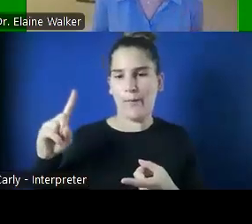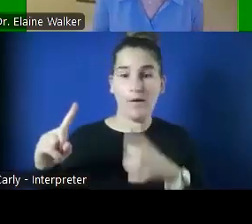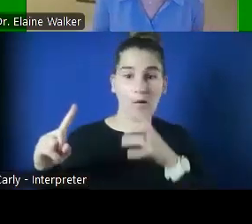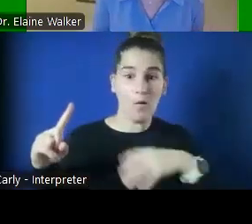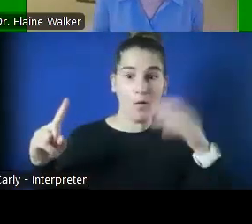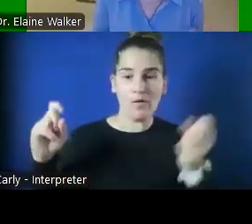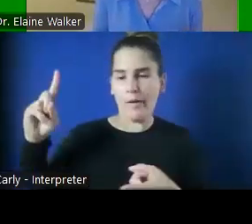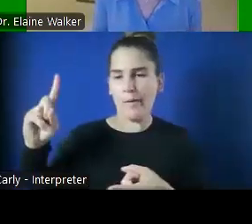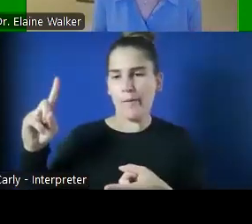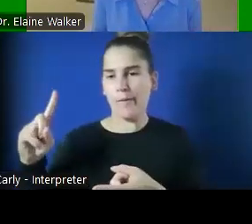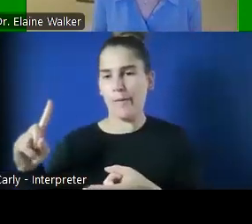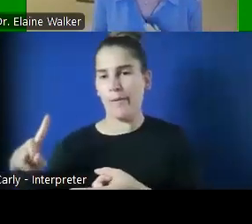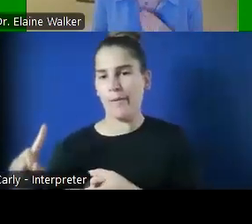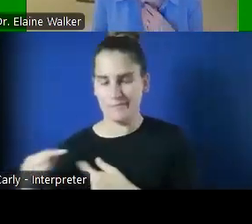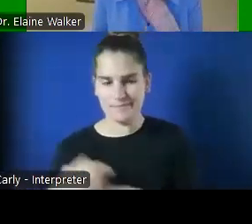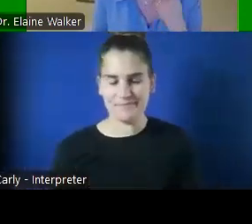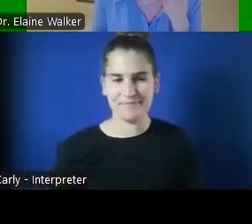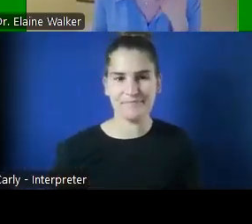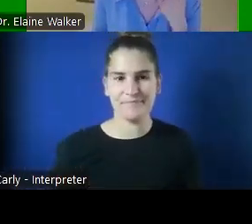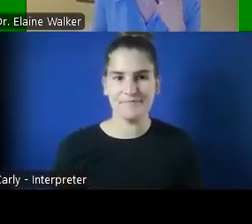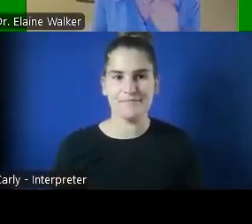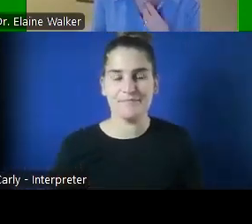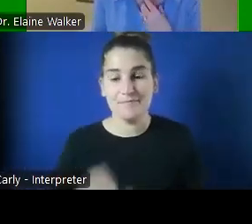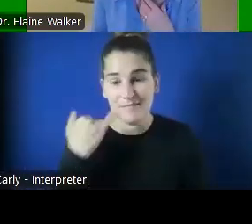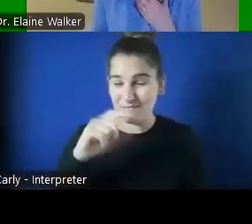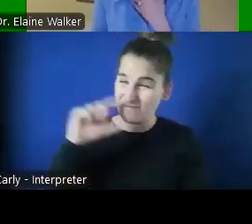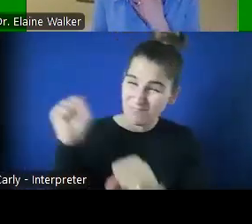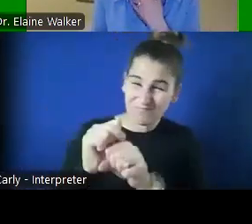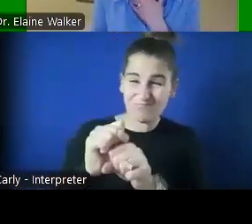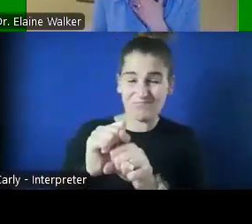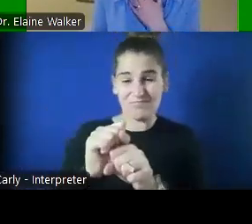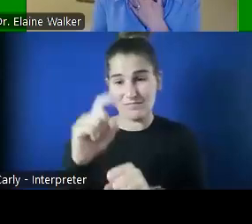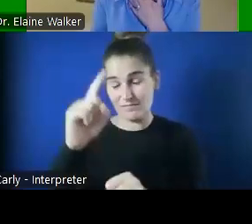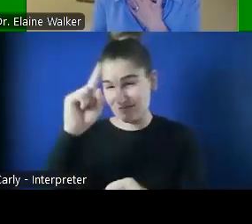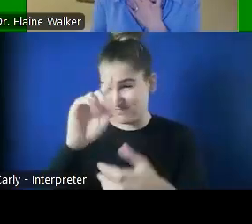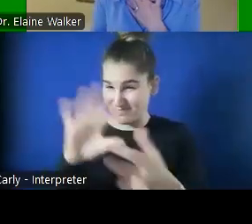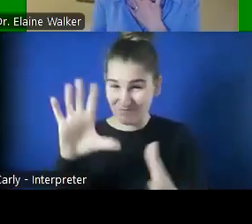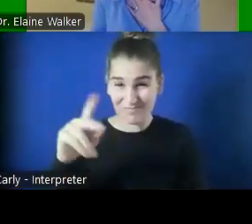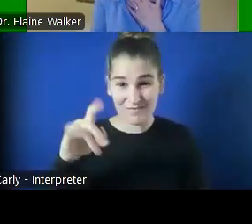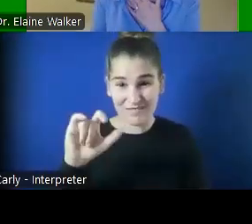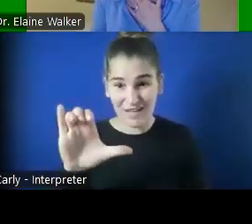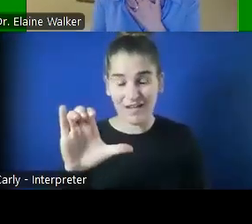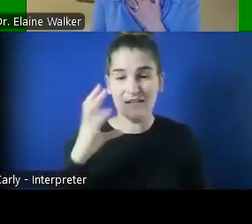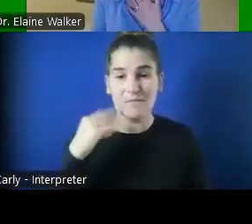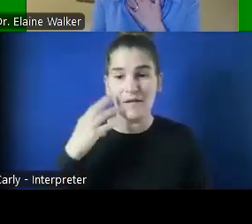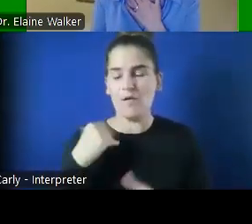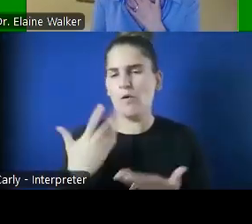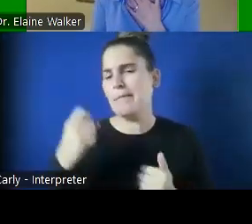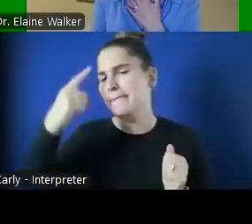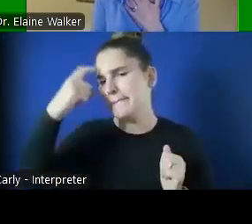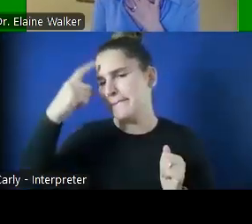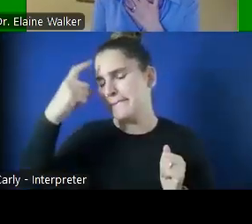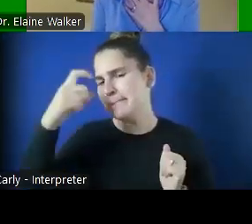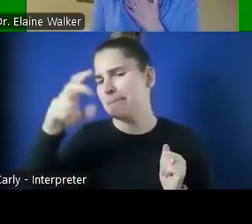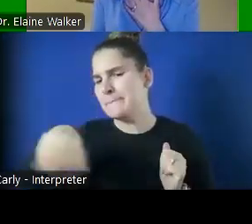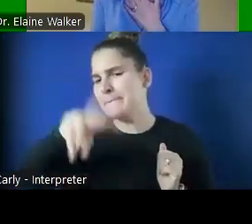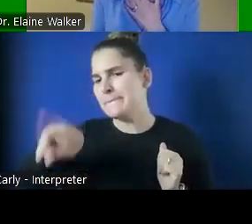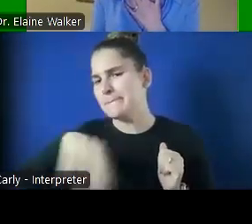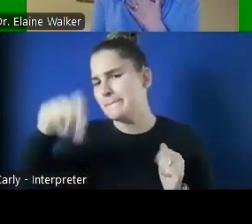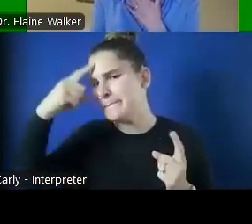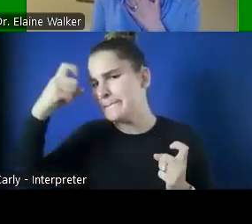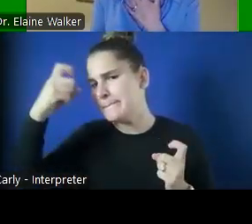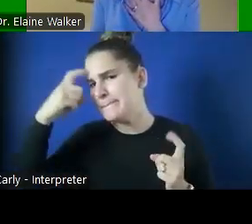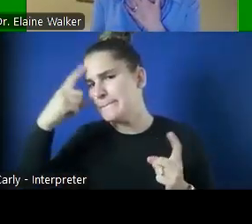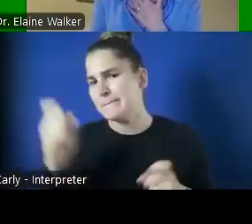looking at definite psychotic experiences are uh just suspected psychotic experiences there's this